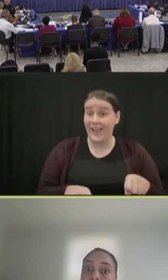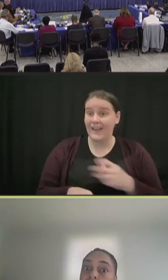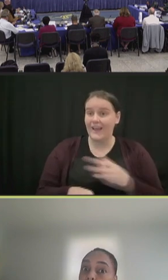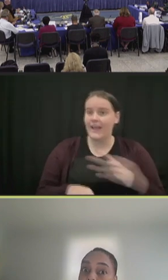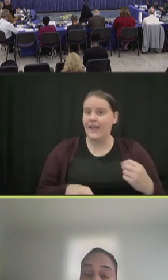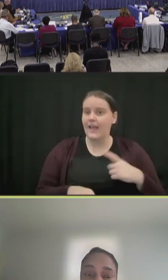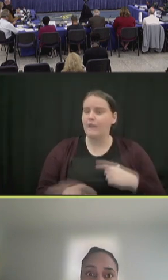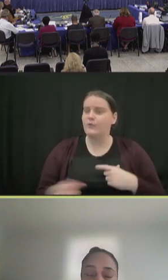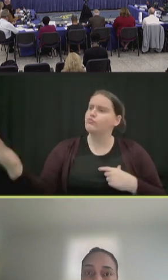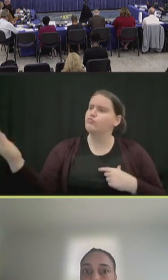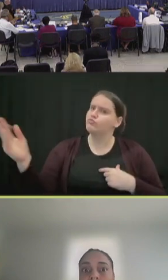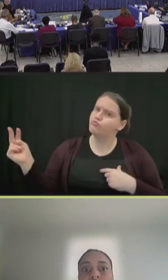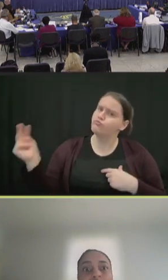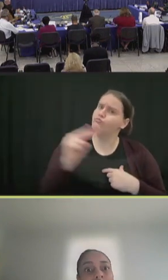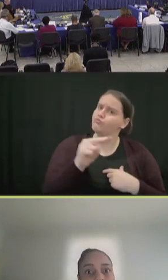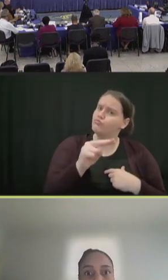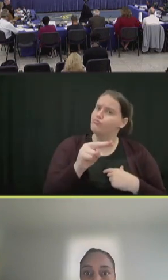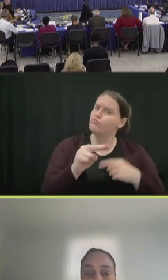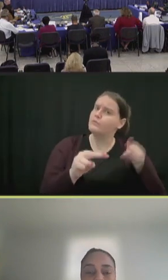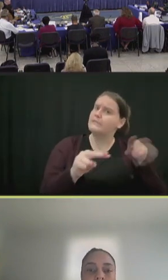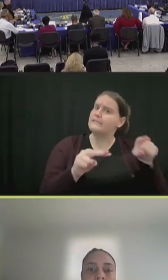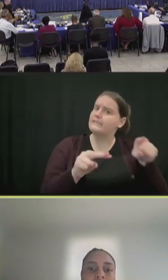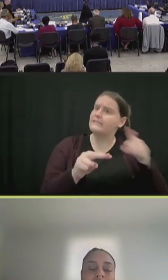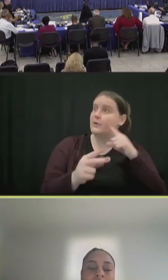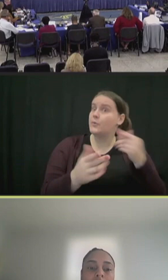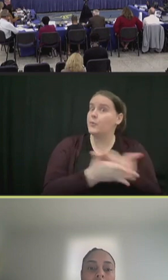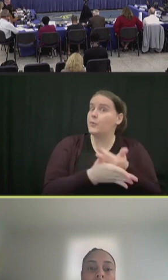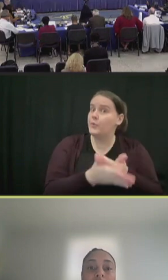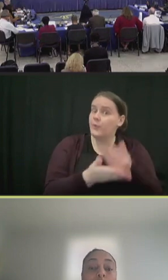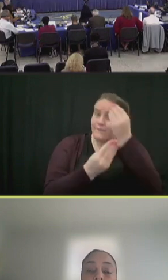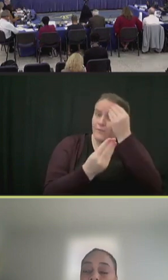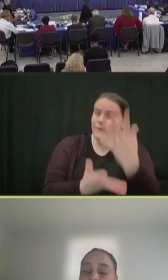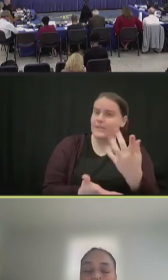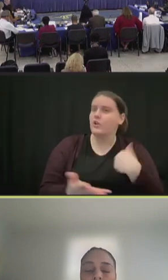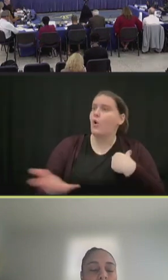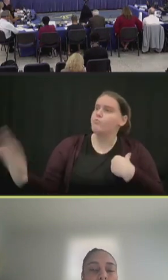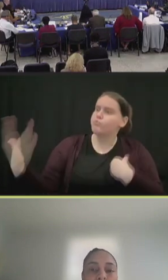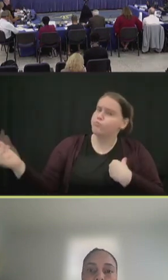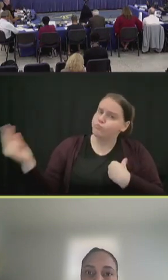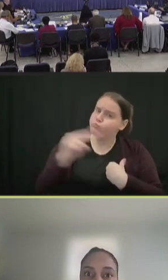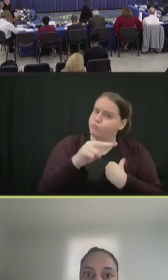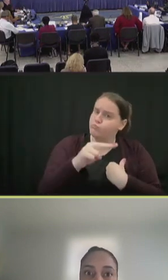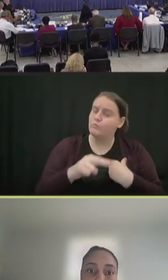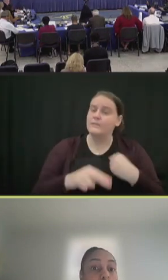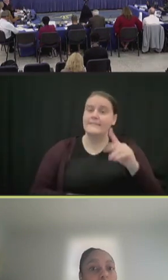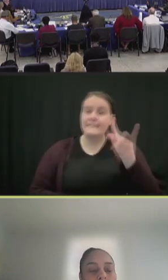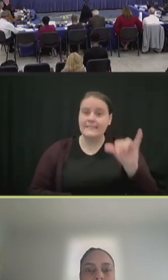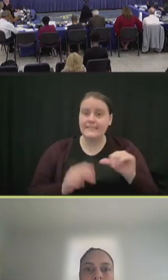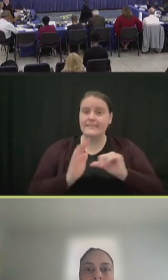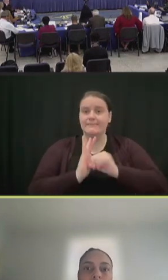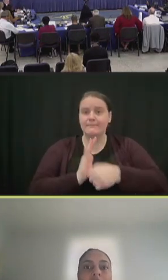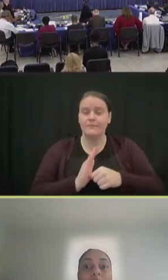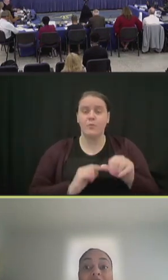greatest sources of information, key websites. As much as possible, we try to capture all of this.